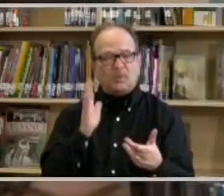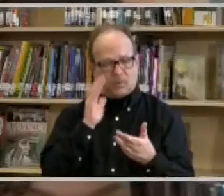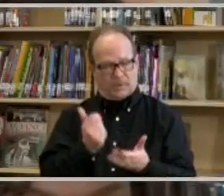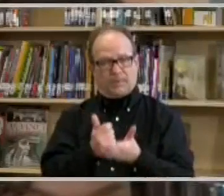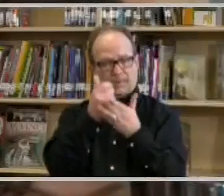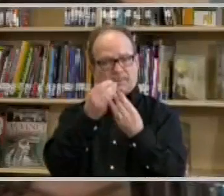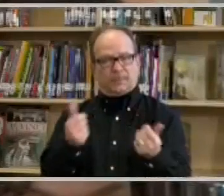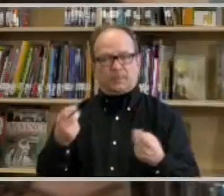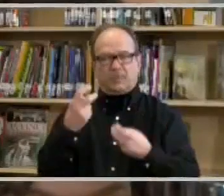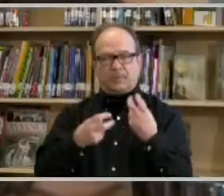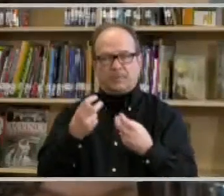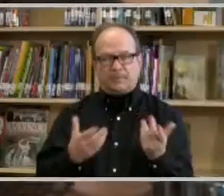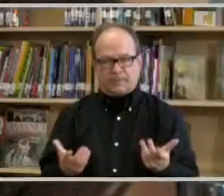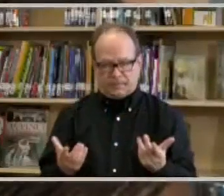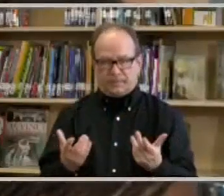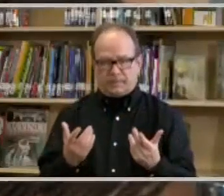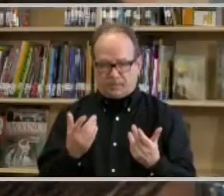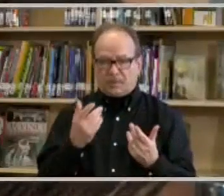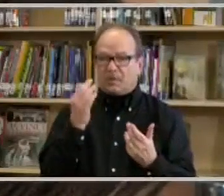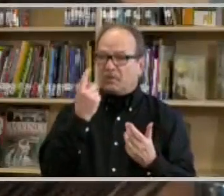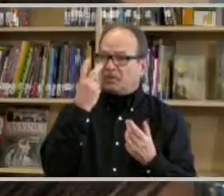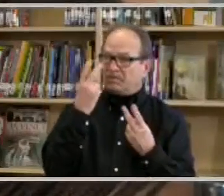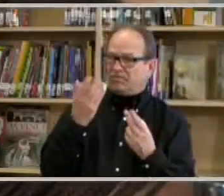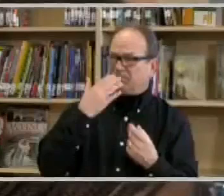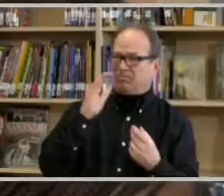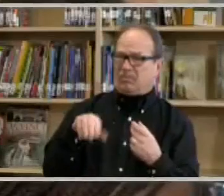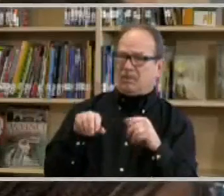SOLVED. AND SPECIFICALLY THE VIOLENT